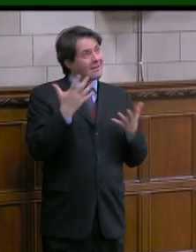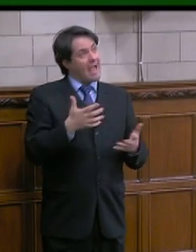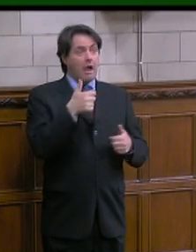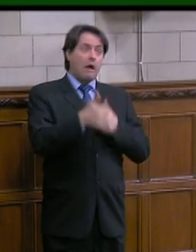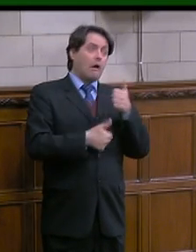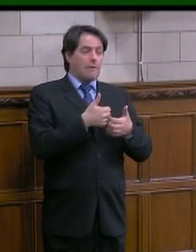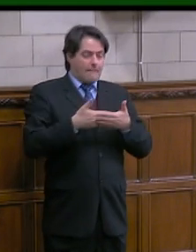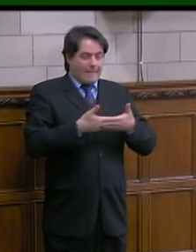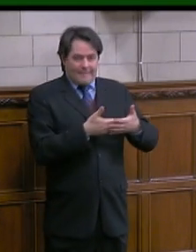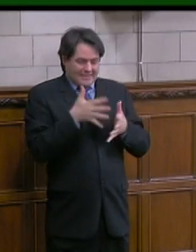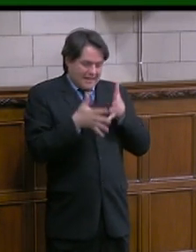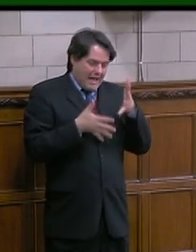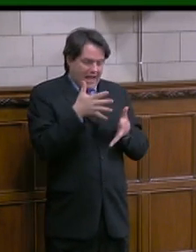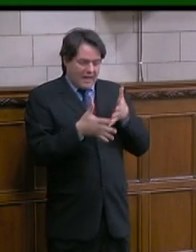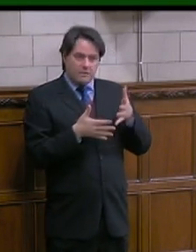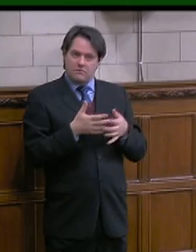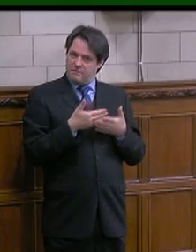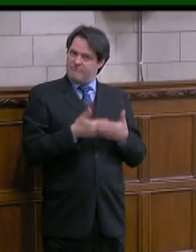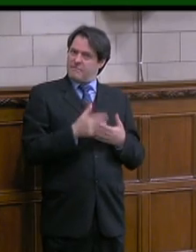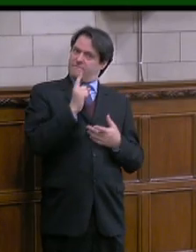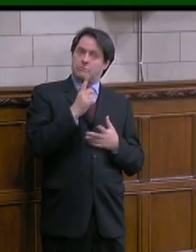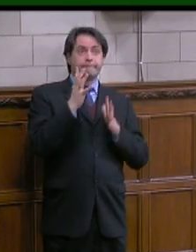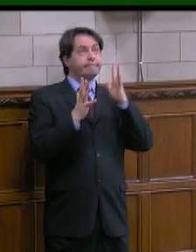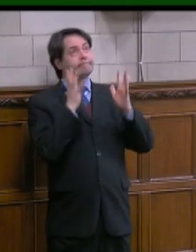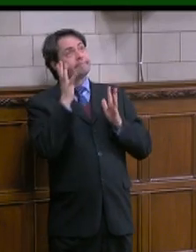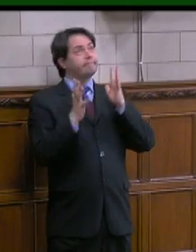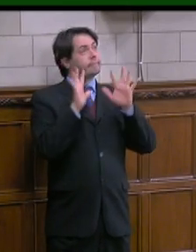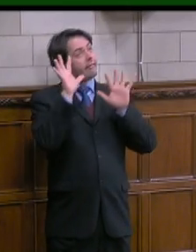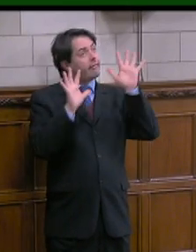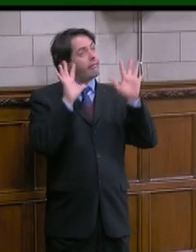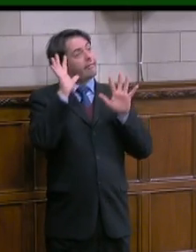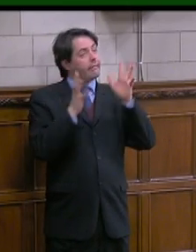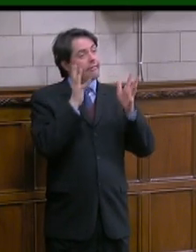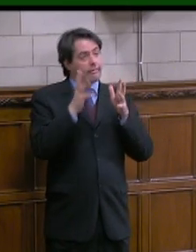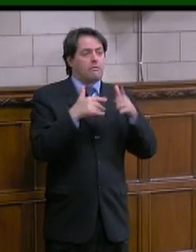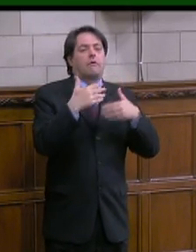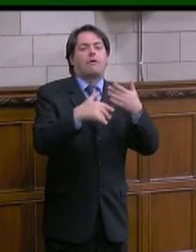Babies learn to communicate first through signing and gesture before they can verbalise.